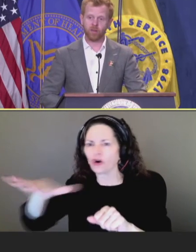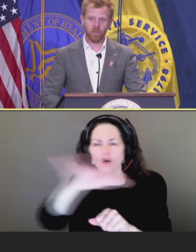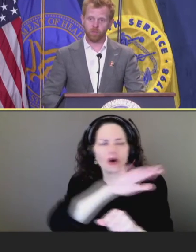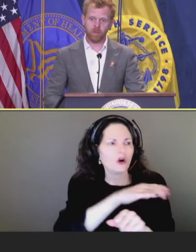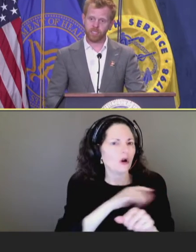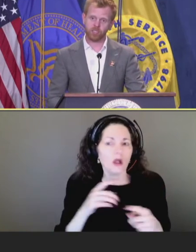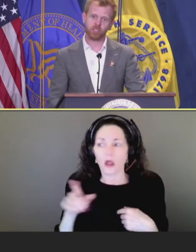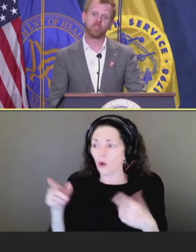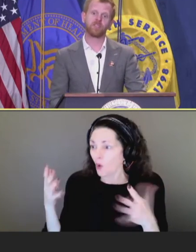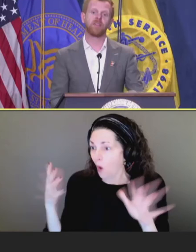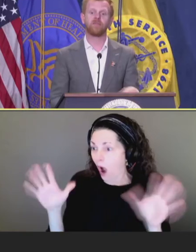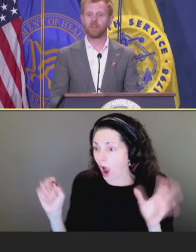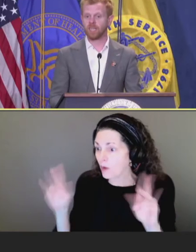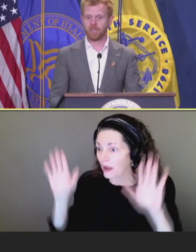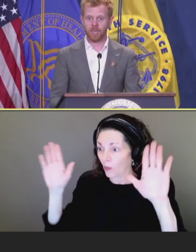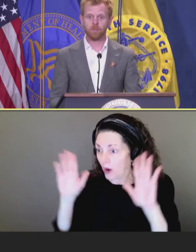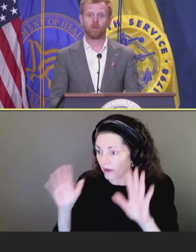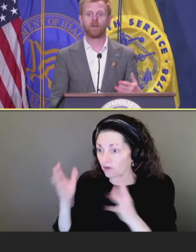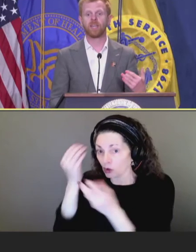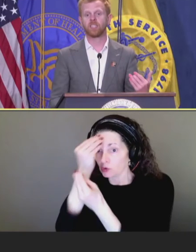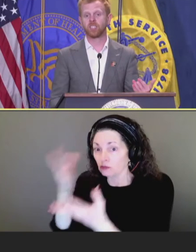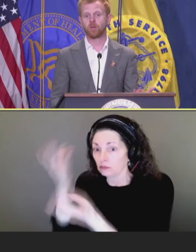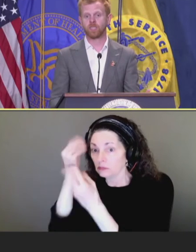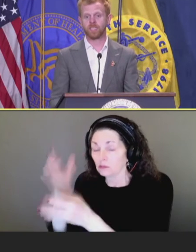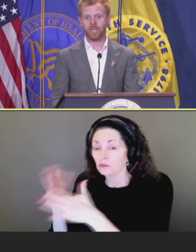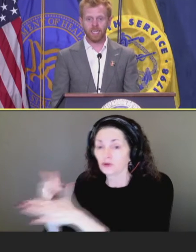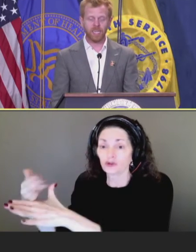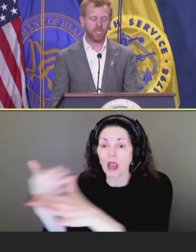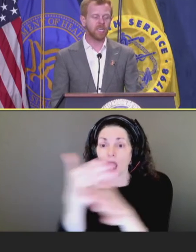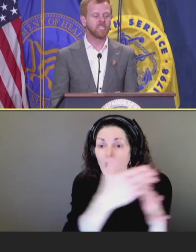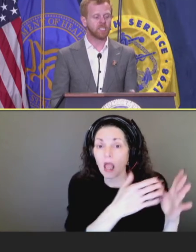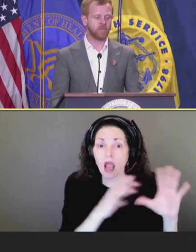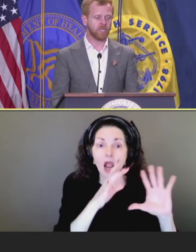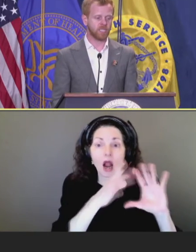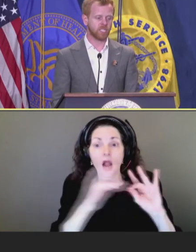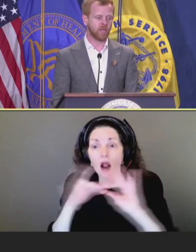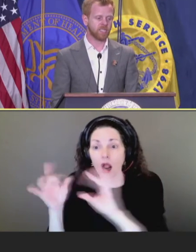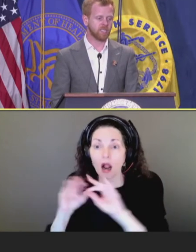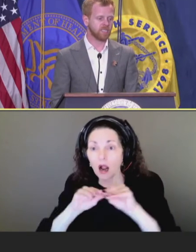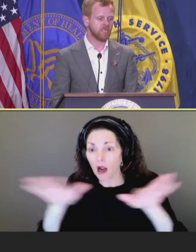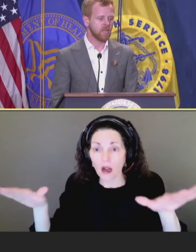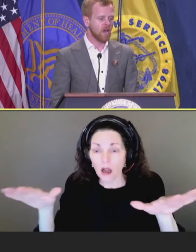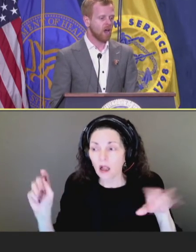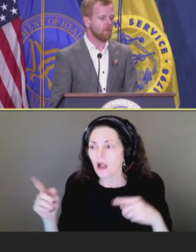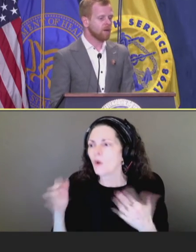credible messengers and funding them. Providing the supports that they need to be in these spaces.